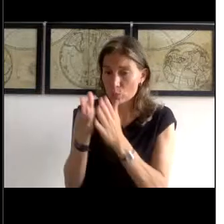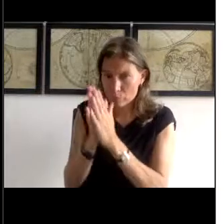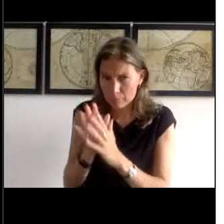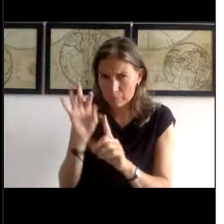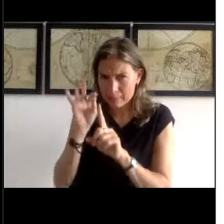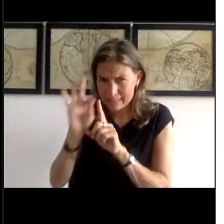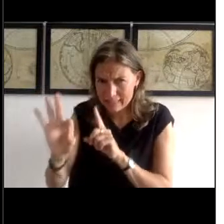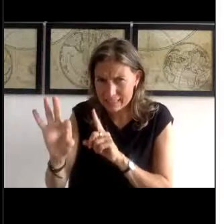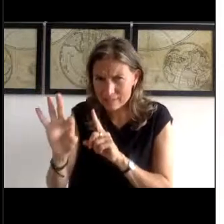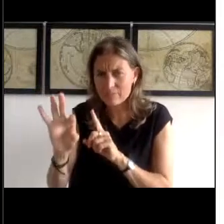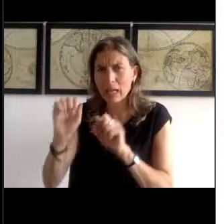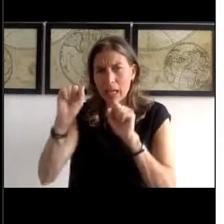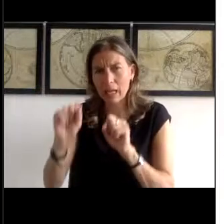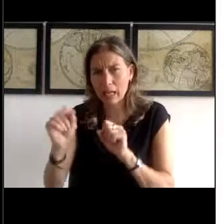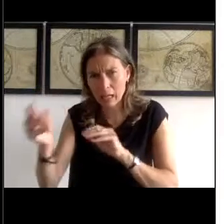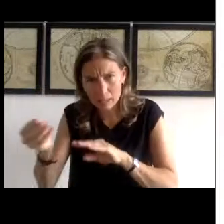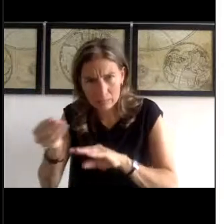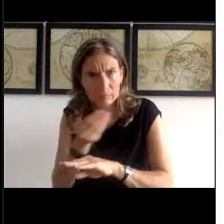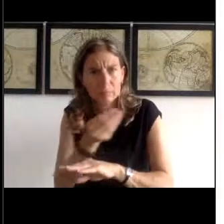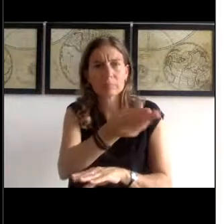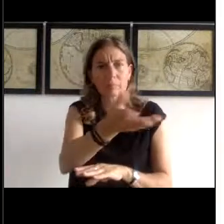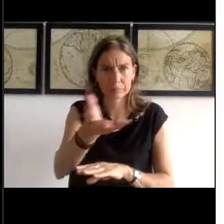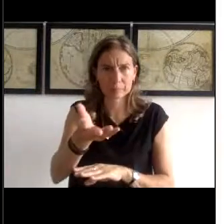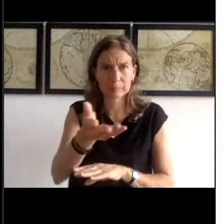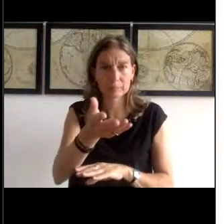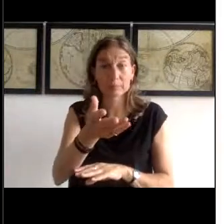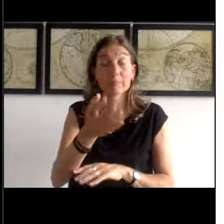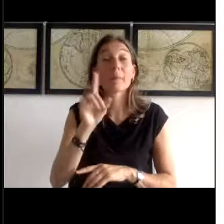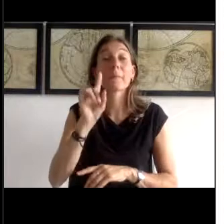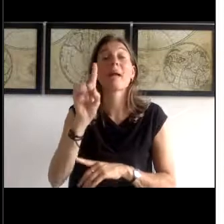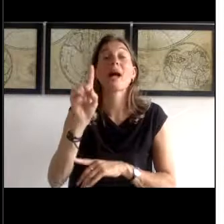and the second four months in Newcastle, England.